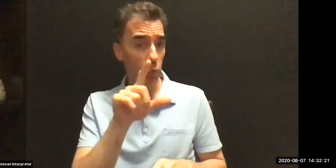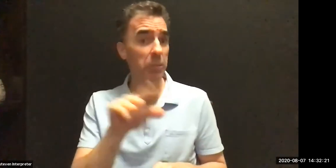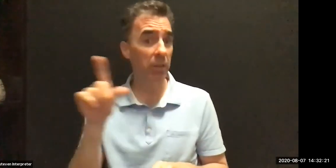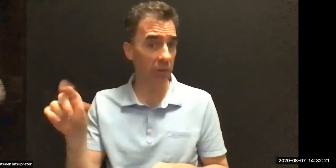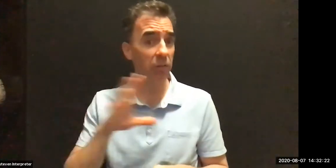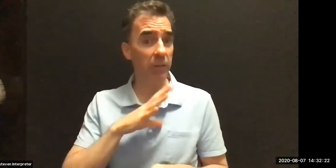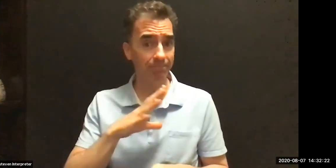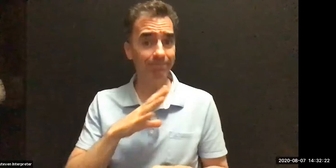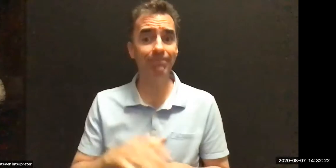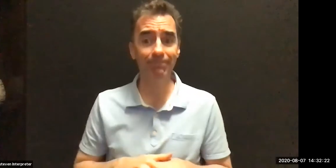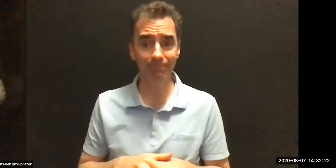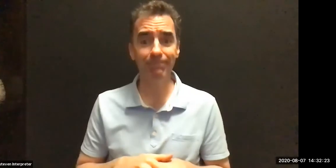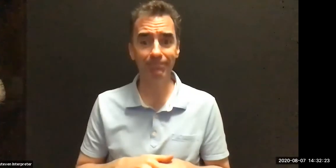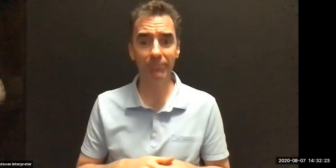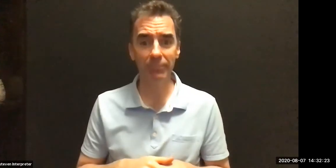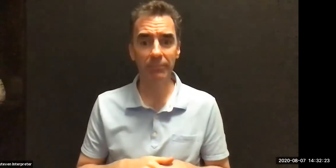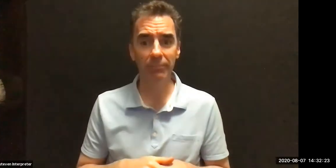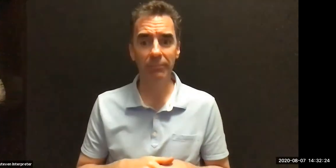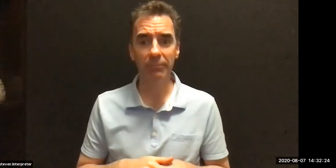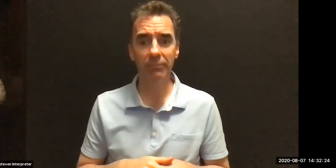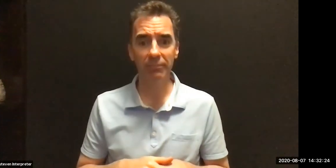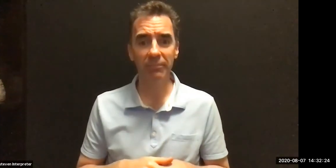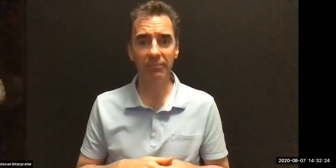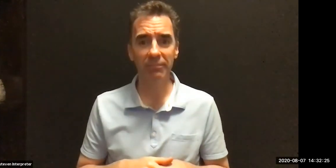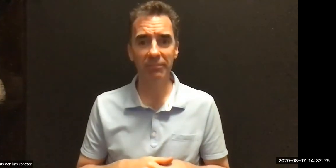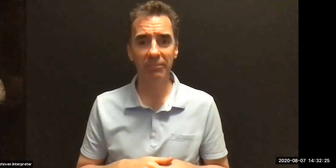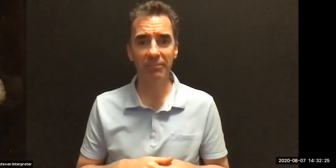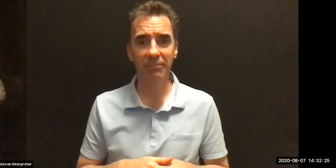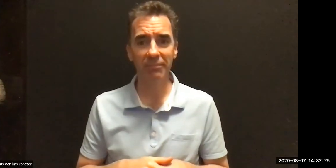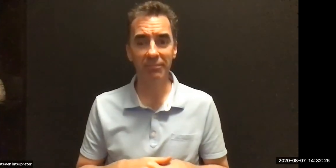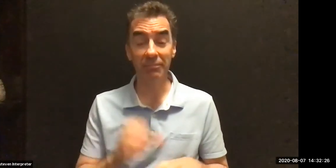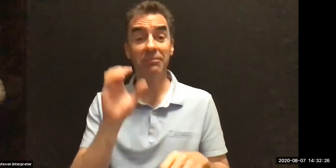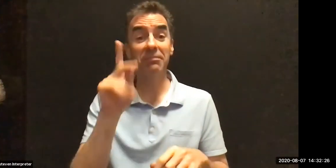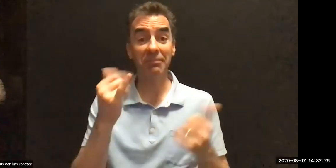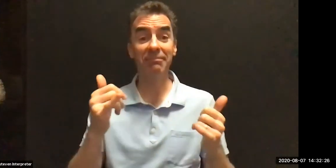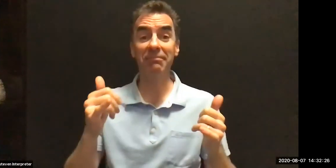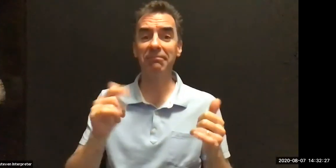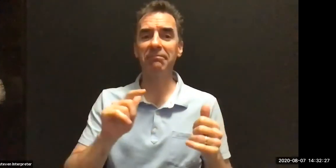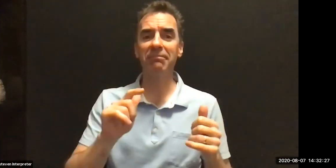steven Interpreter: Minutes, that's fine. Susi Nitzel: Fantastic. Okay, so let me introduce you should also ask from bitwise industries.